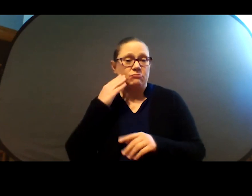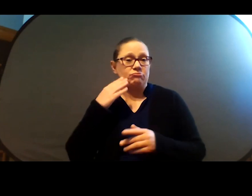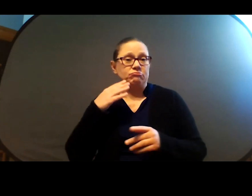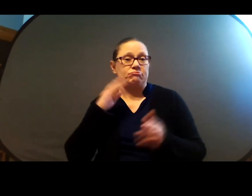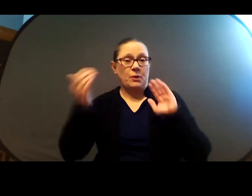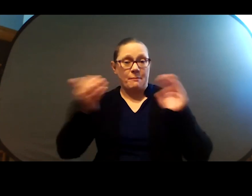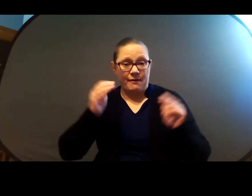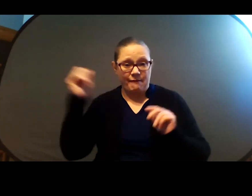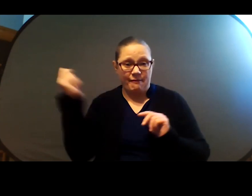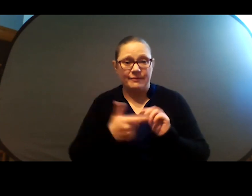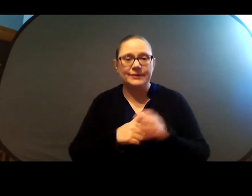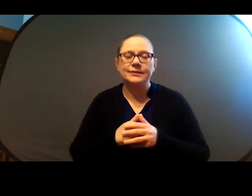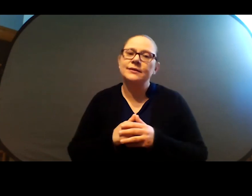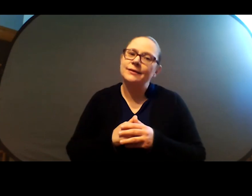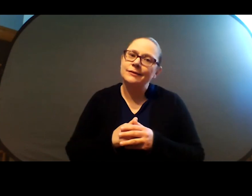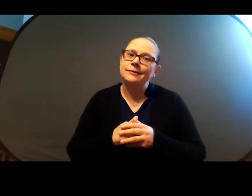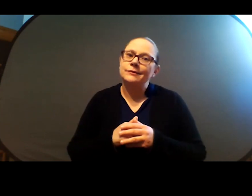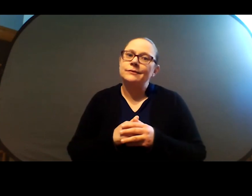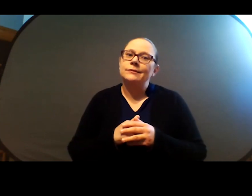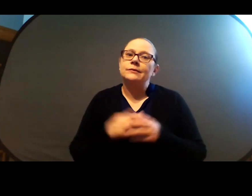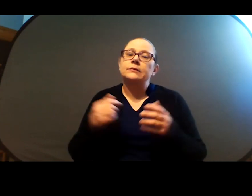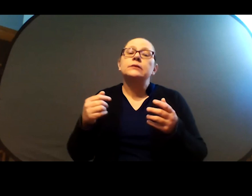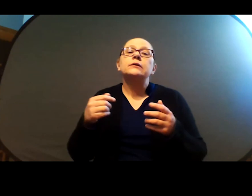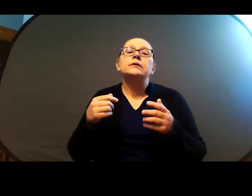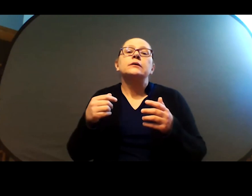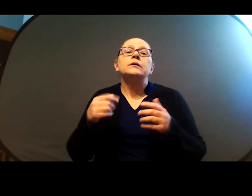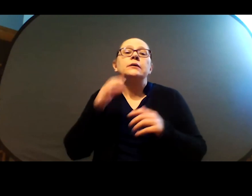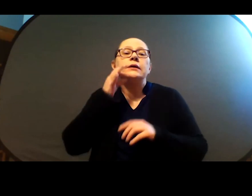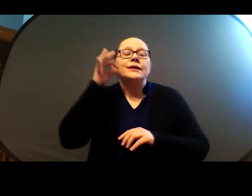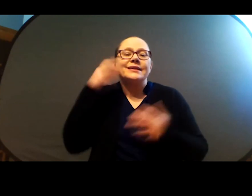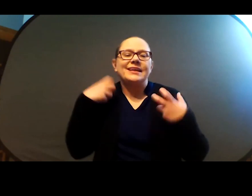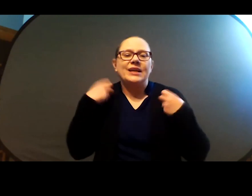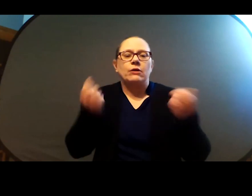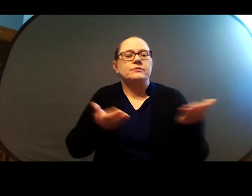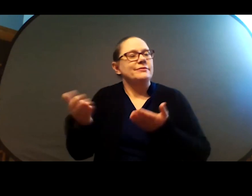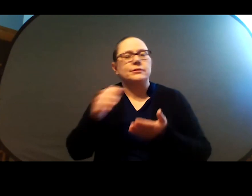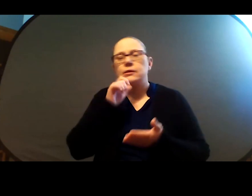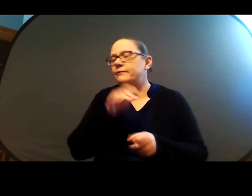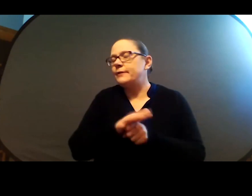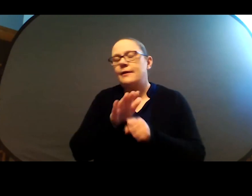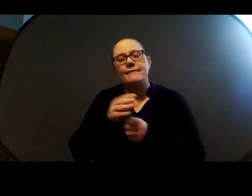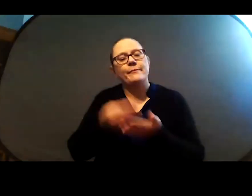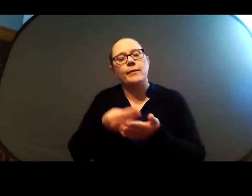Yeah, unfortunately Indian Health Service has been terribly underfunded for decades and for example,